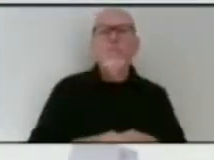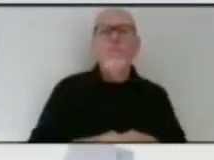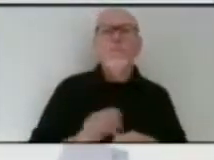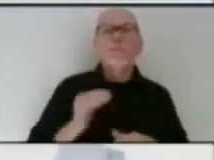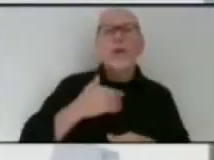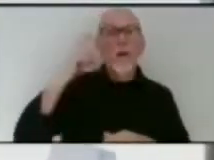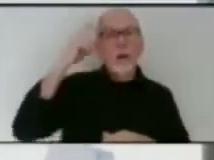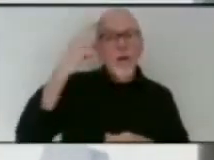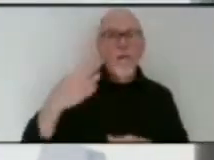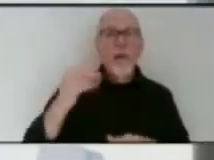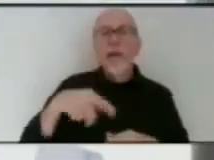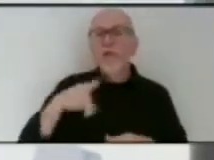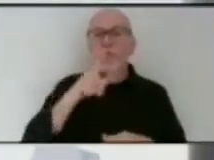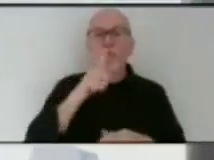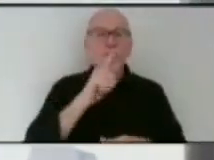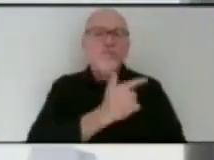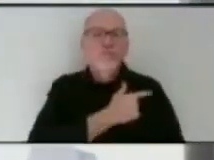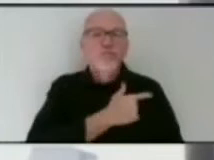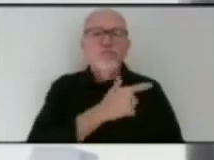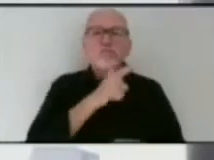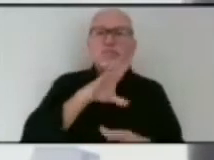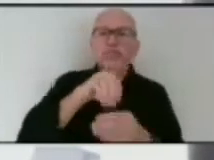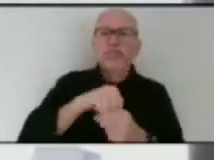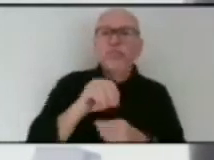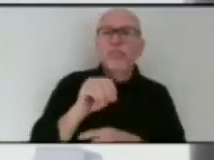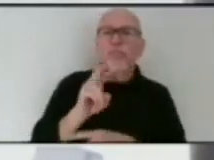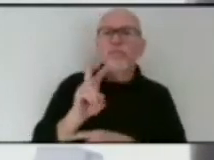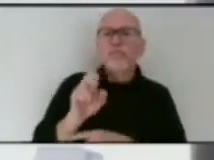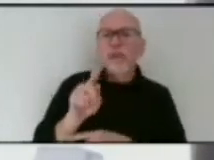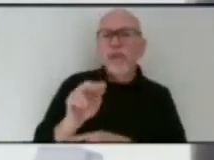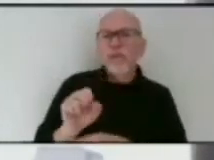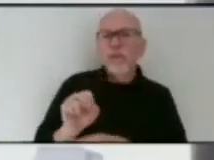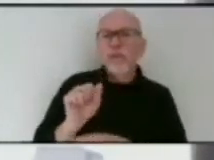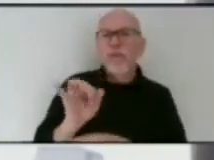and women of the Indiana Department of Veterans Affairs. I am proud to extend